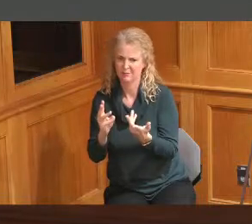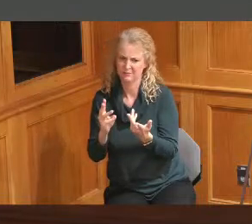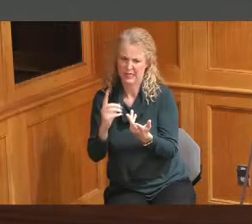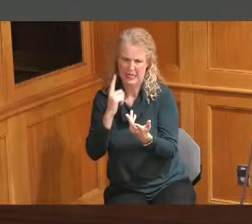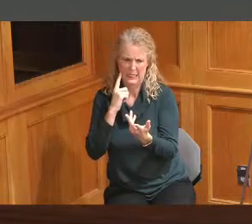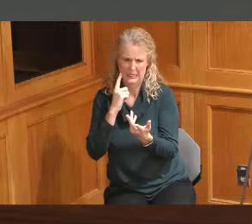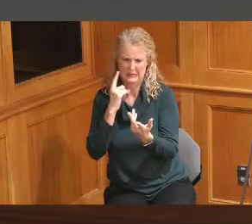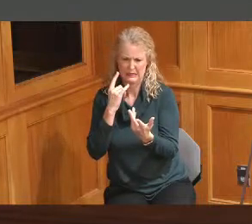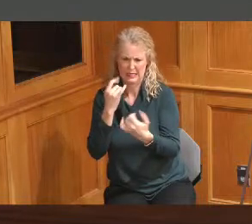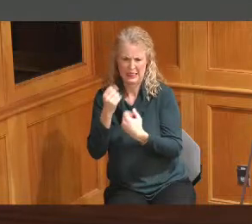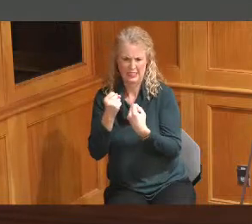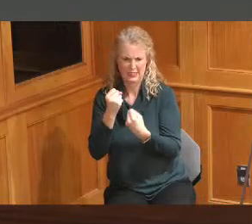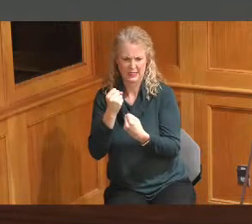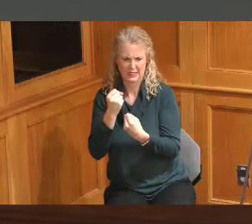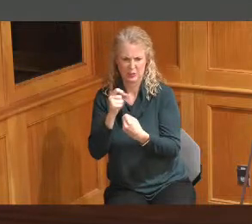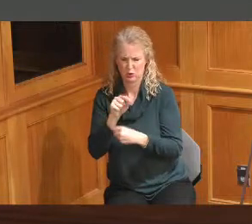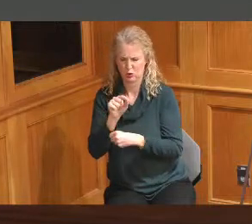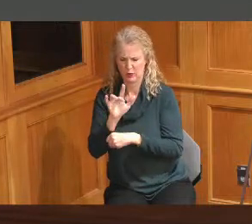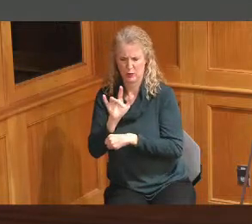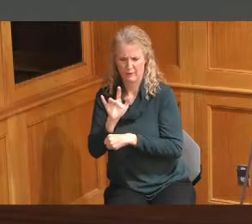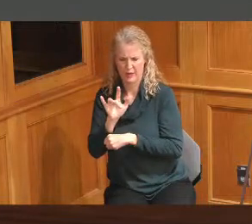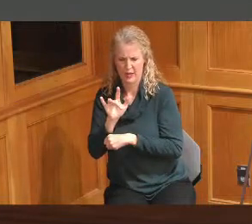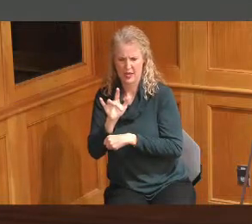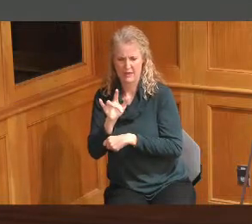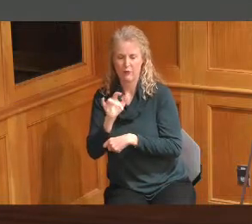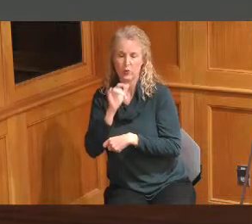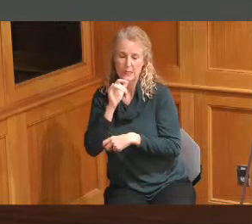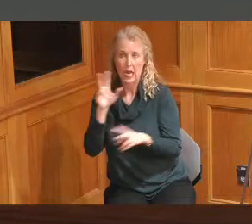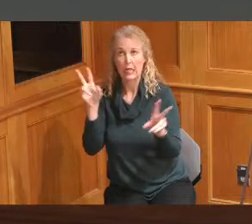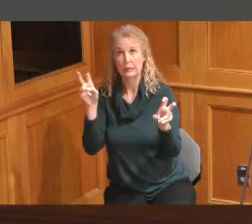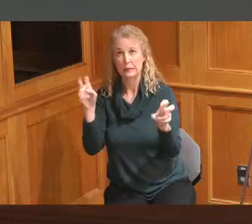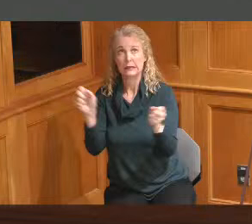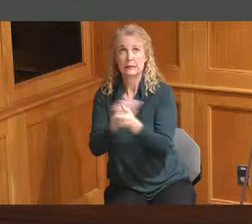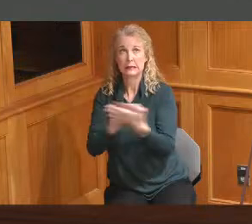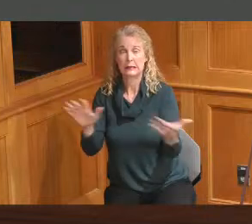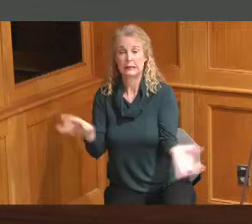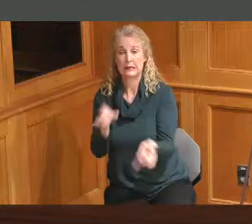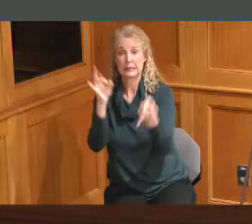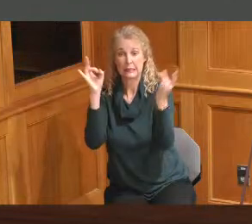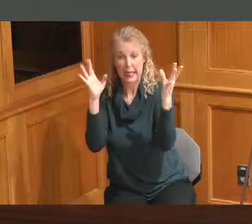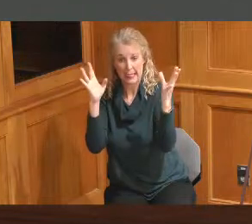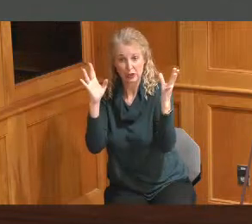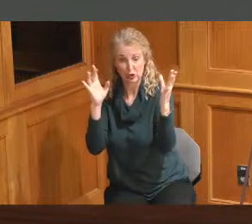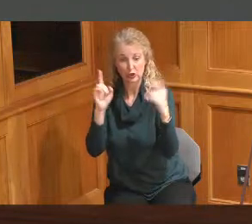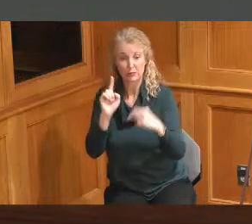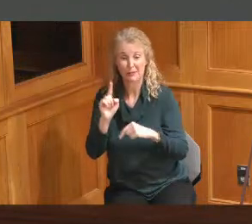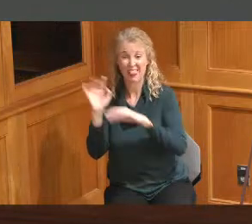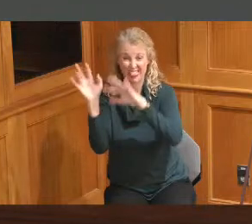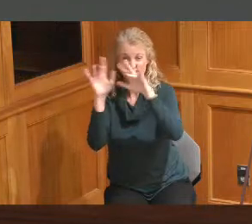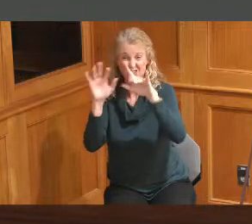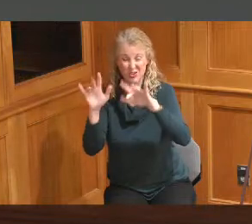this year while it was not a quote Disaster by Regional standards the snow event that we had